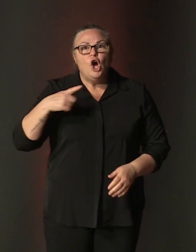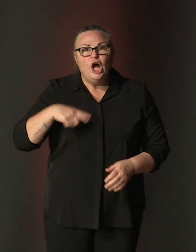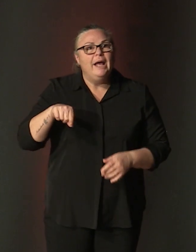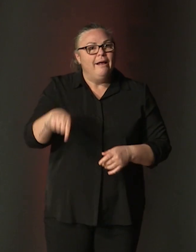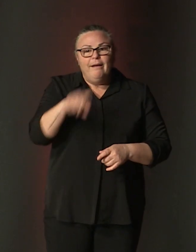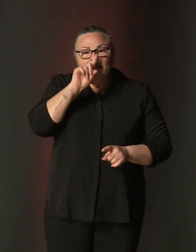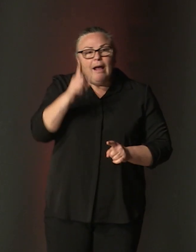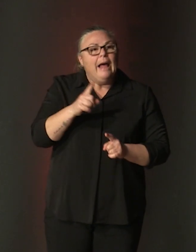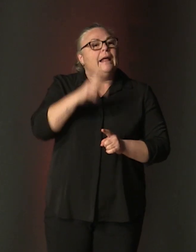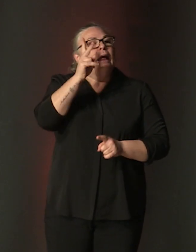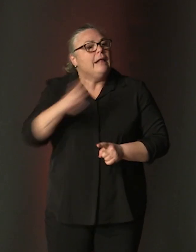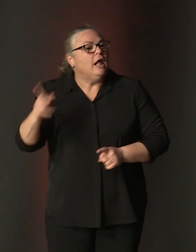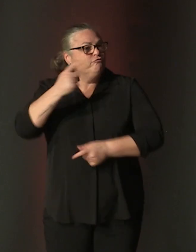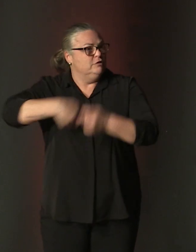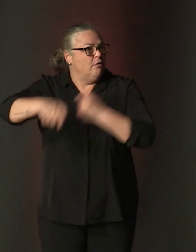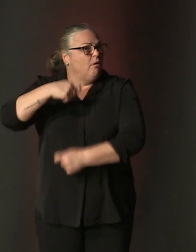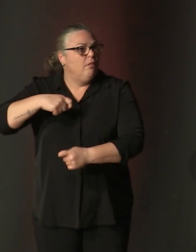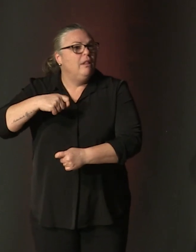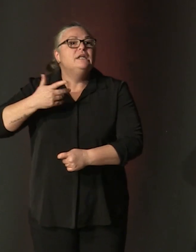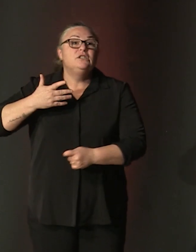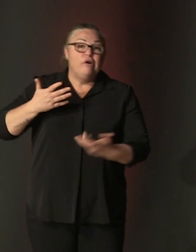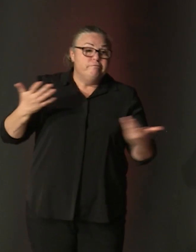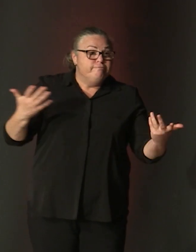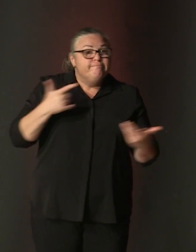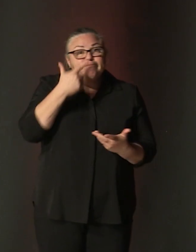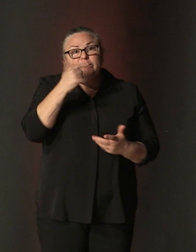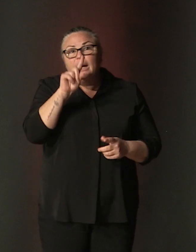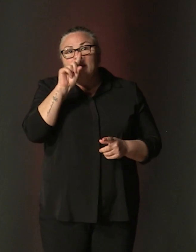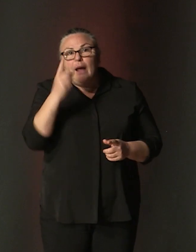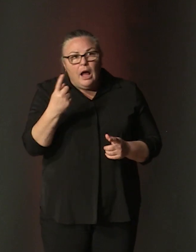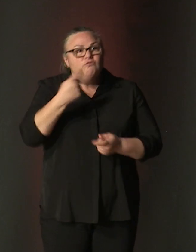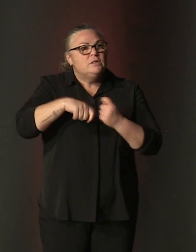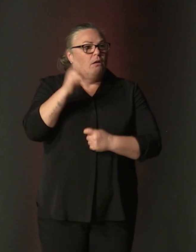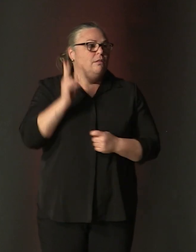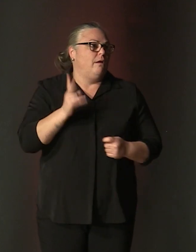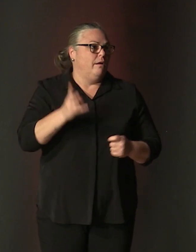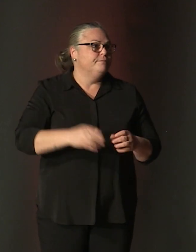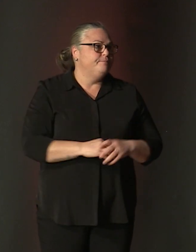But what if... What if we would have a recycling method that is sustainable